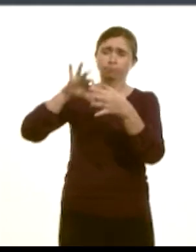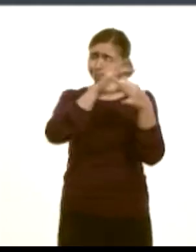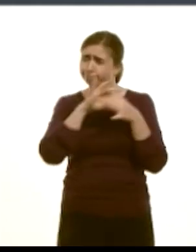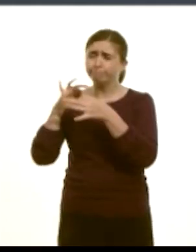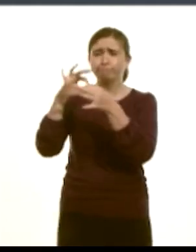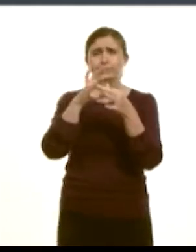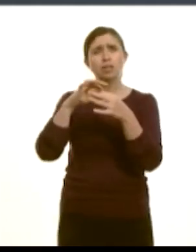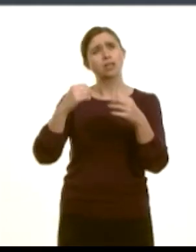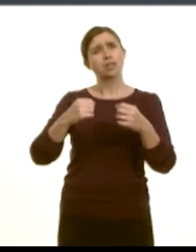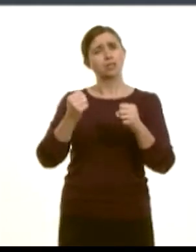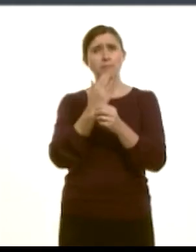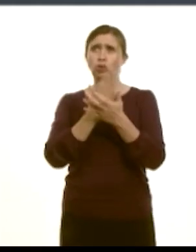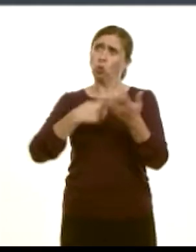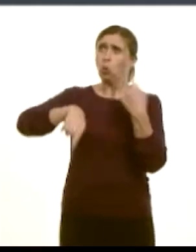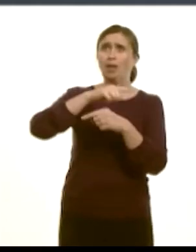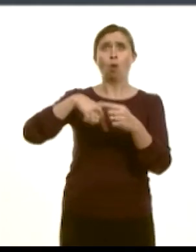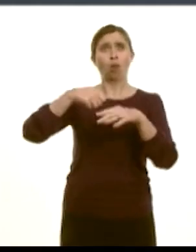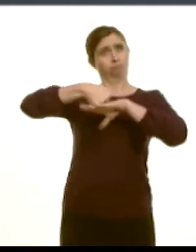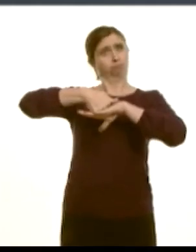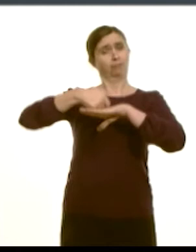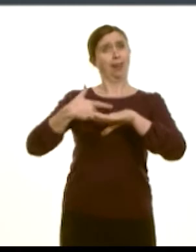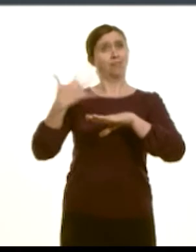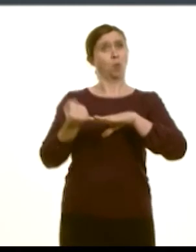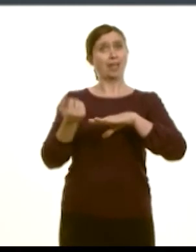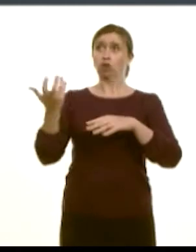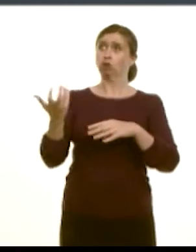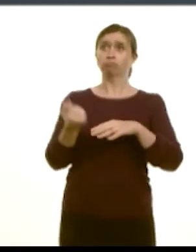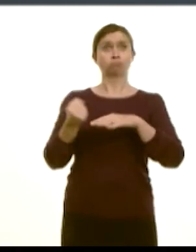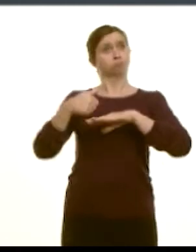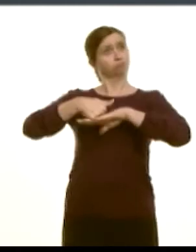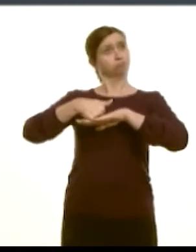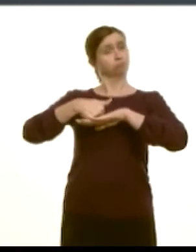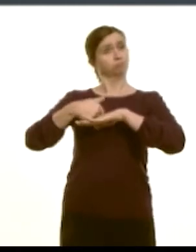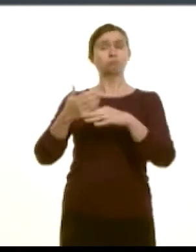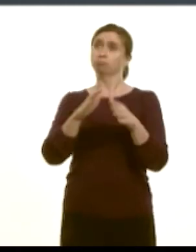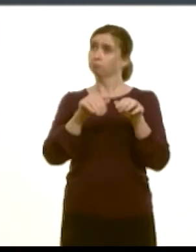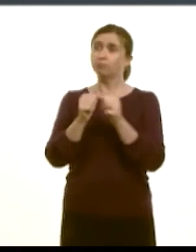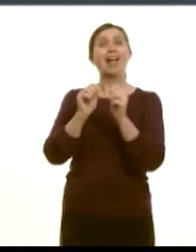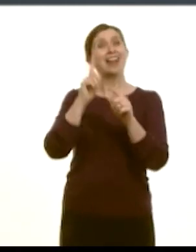Also, would you agree that the UK Government needs to recognise and reward employers who